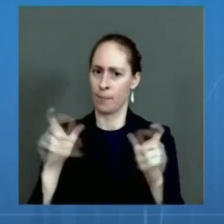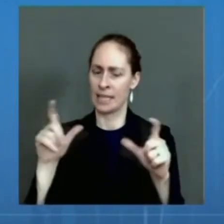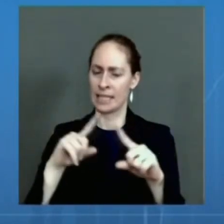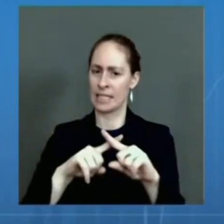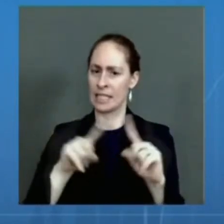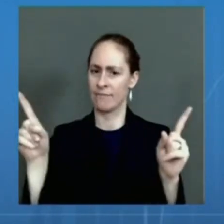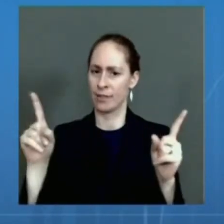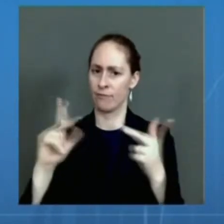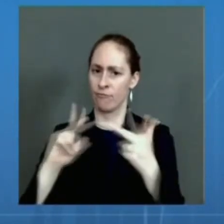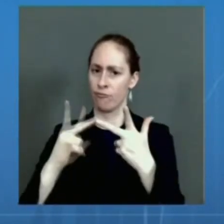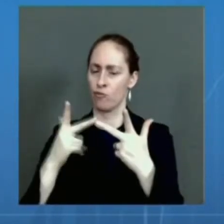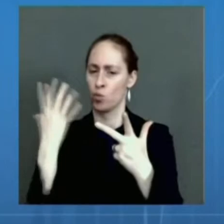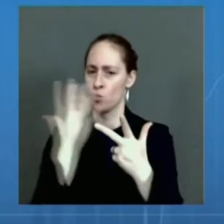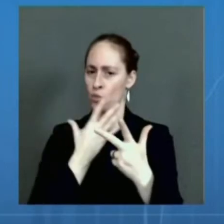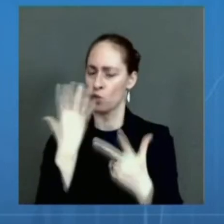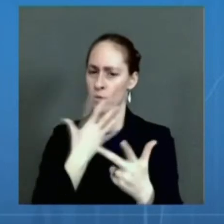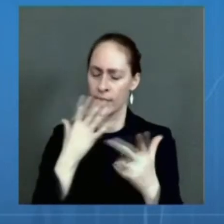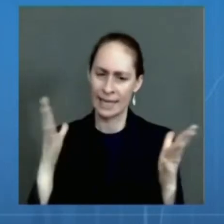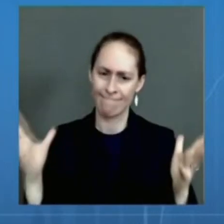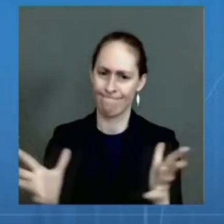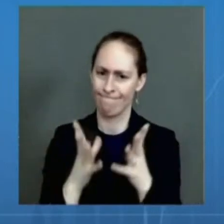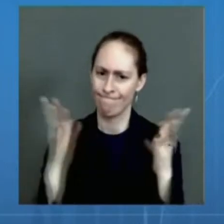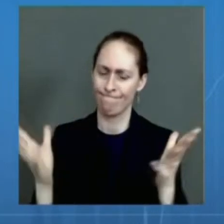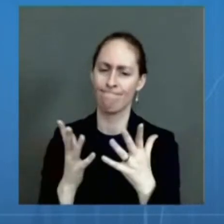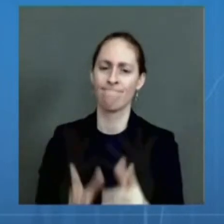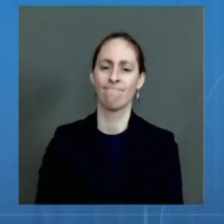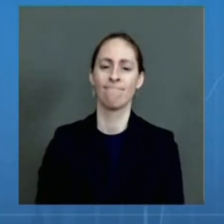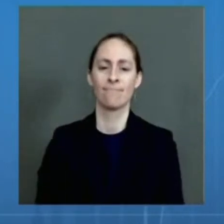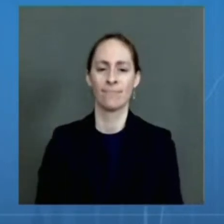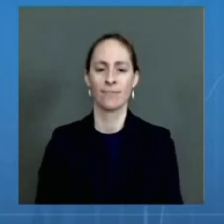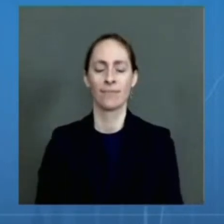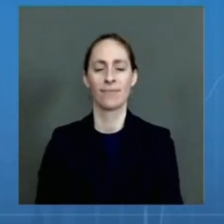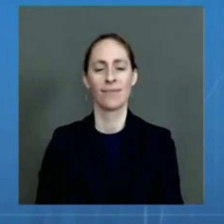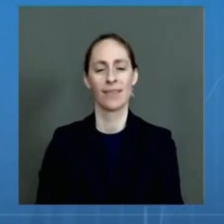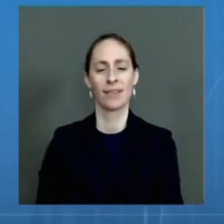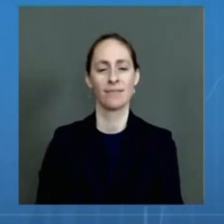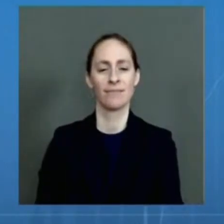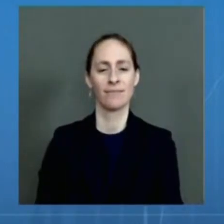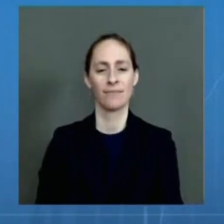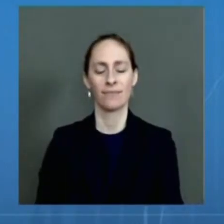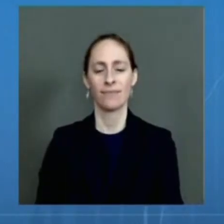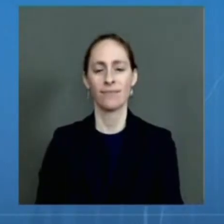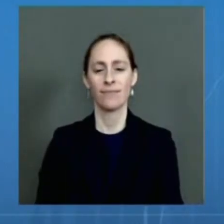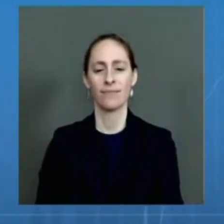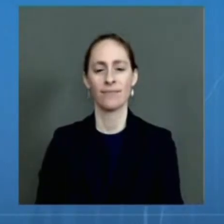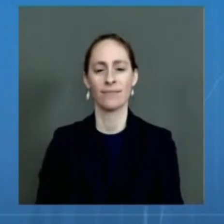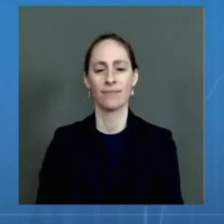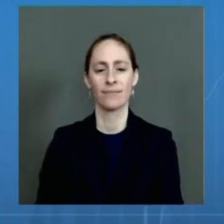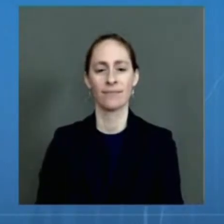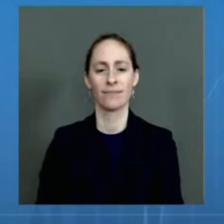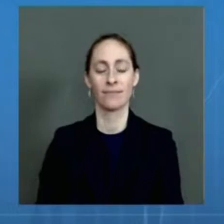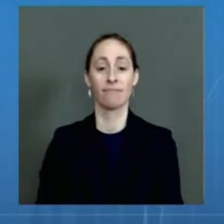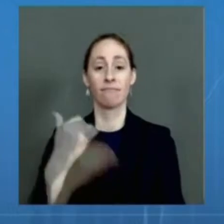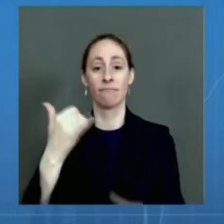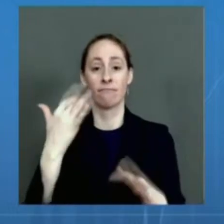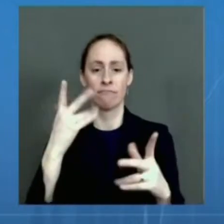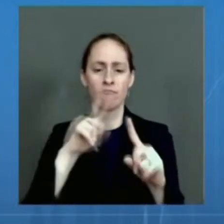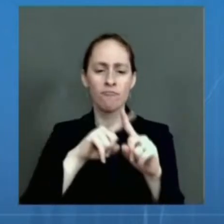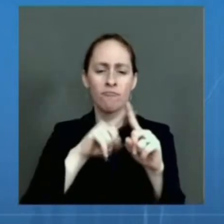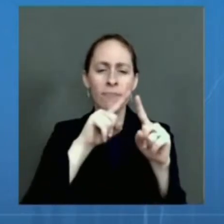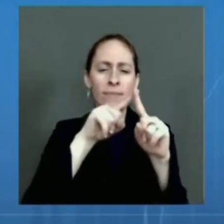NOW ALSO IF YOU LOOK AT THE